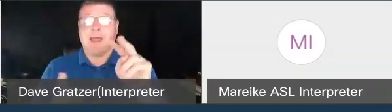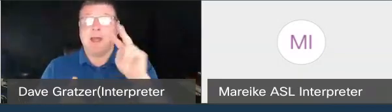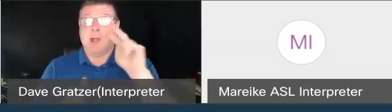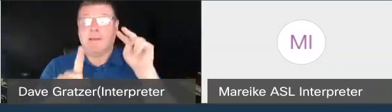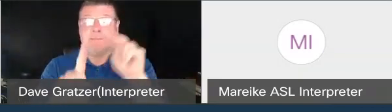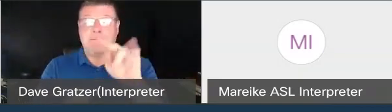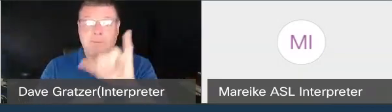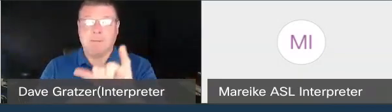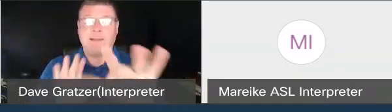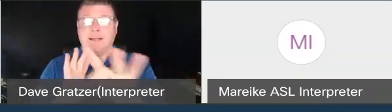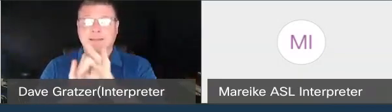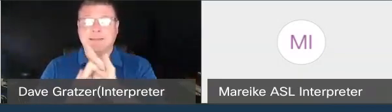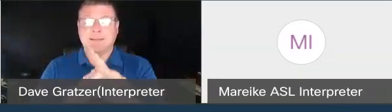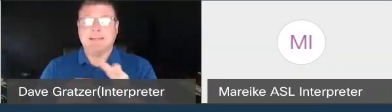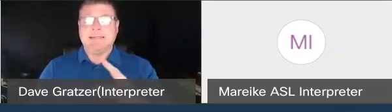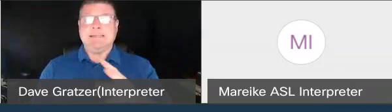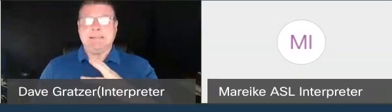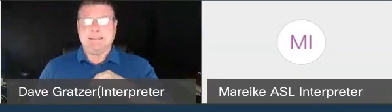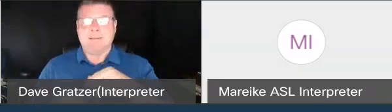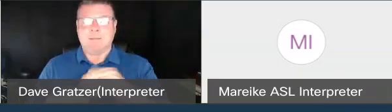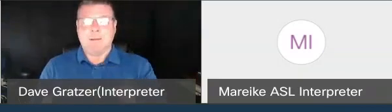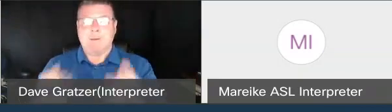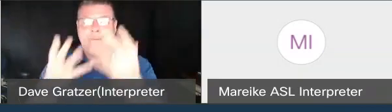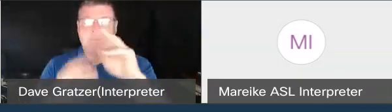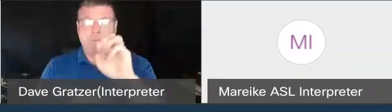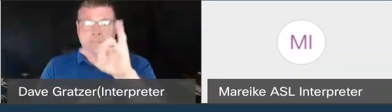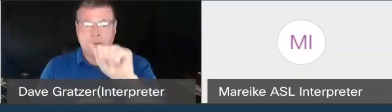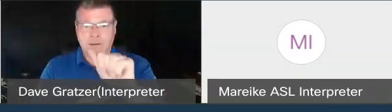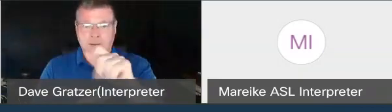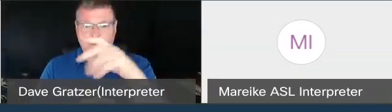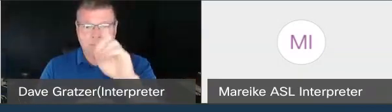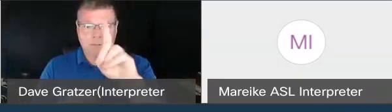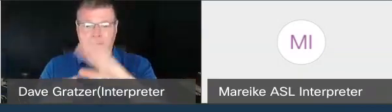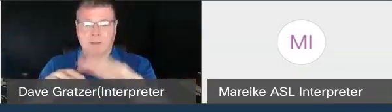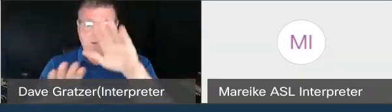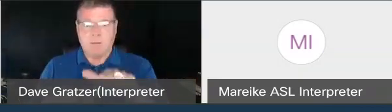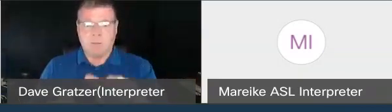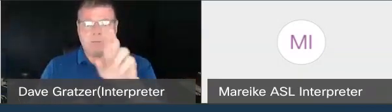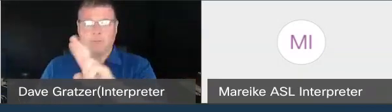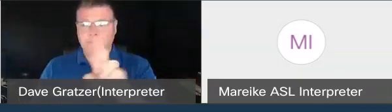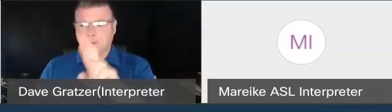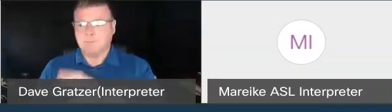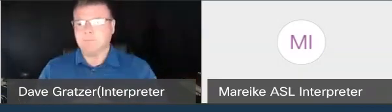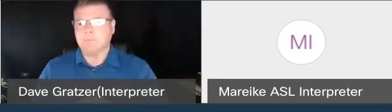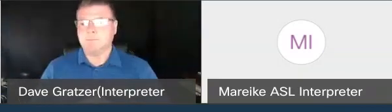select the "Accept" button in the multimedia pod located in the lower right-hand corner of your Webex screen.